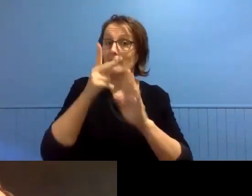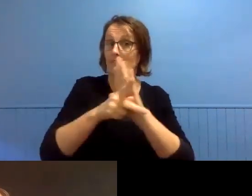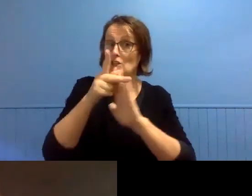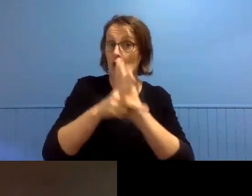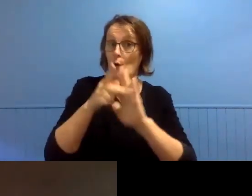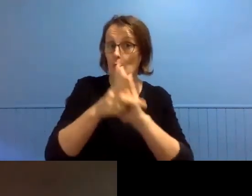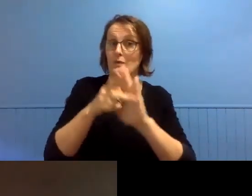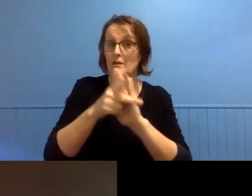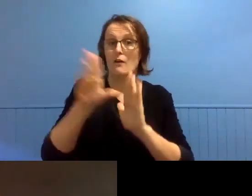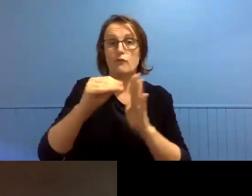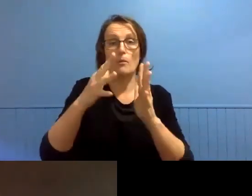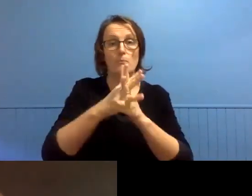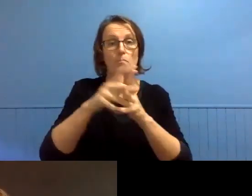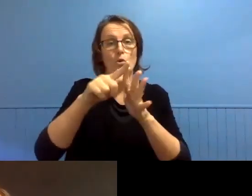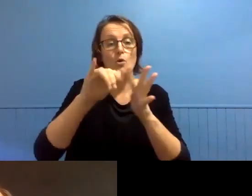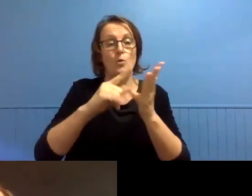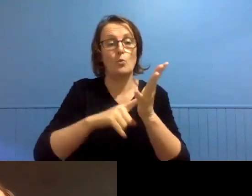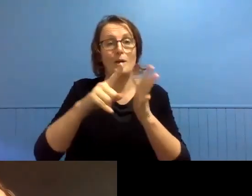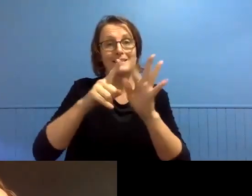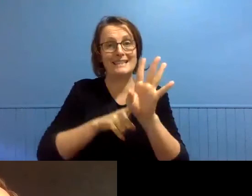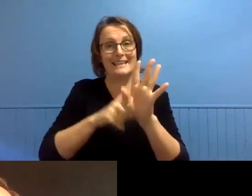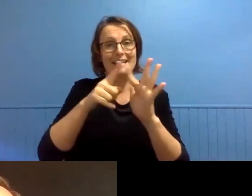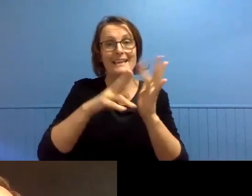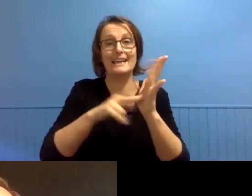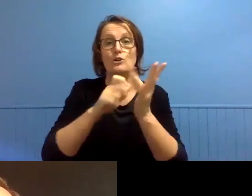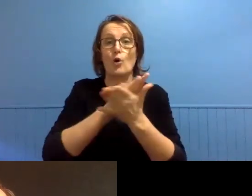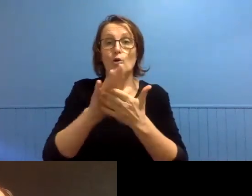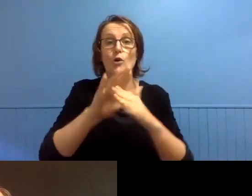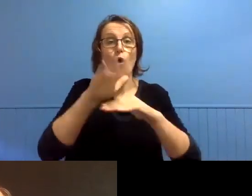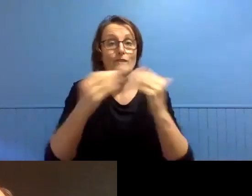Wesley Enoch about the event tonight. So just give me a second.